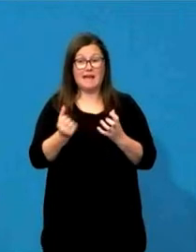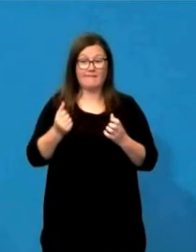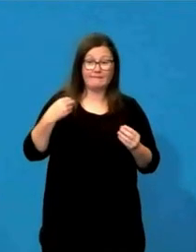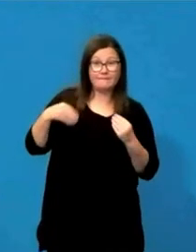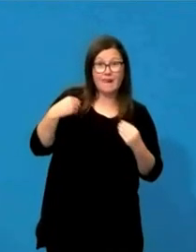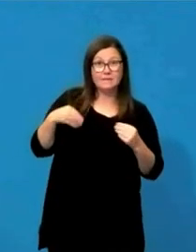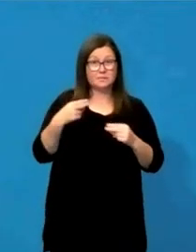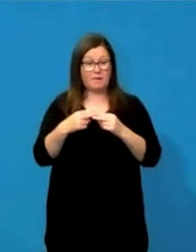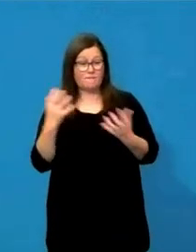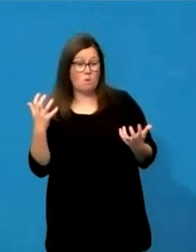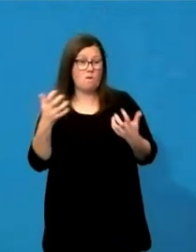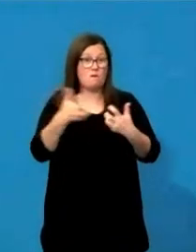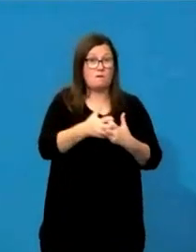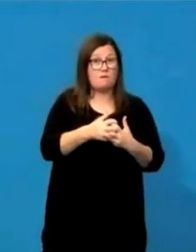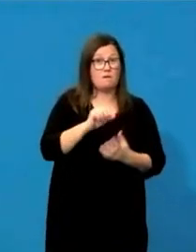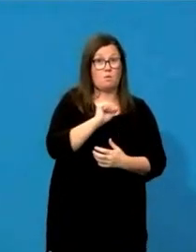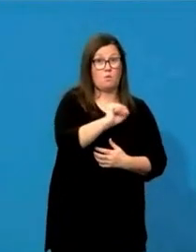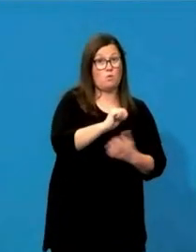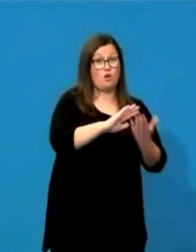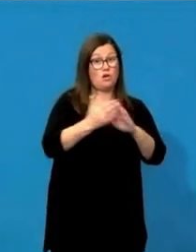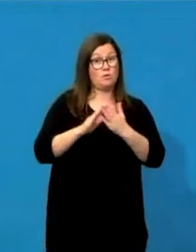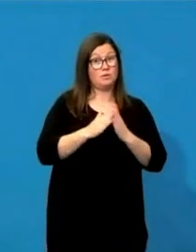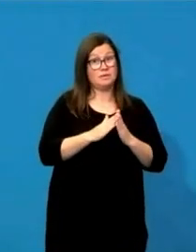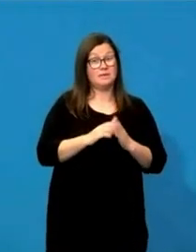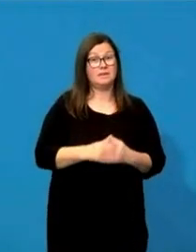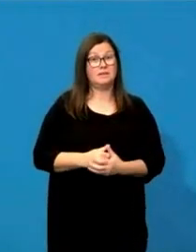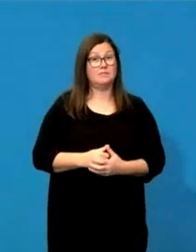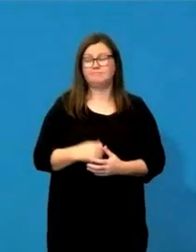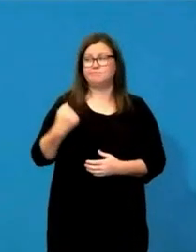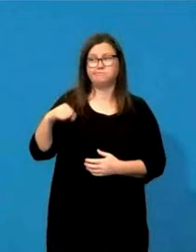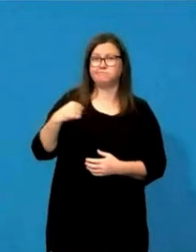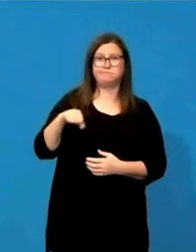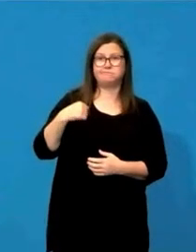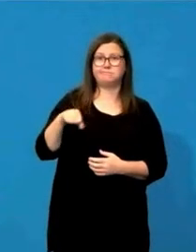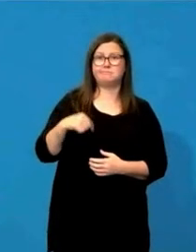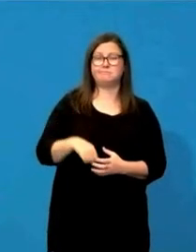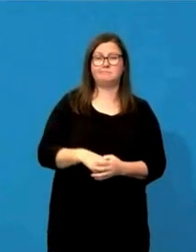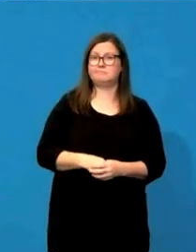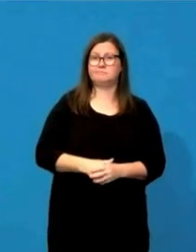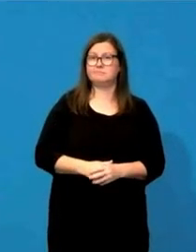the Fitzroy Valley? TOPSY JACKAMARRA: No, I don't think so, in regards to families